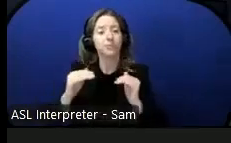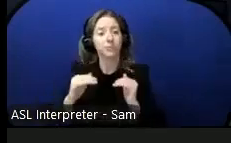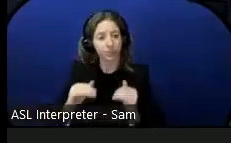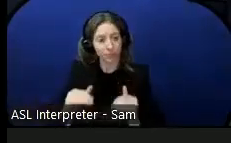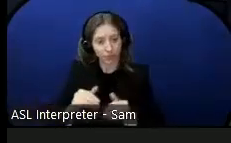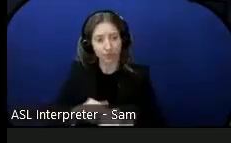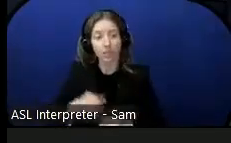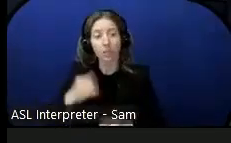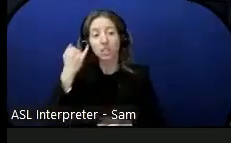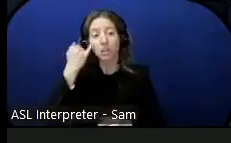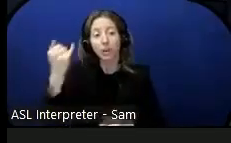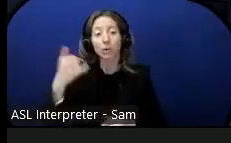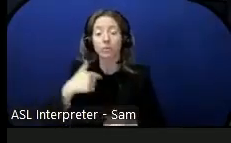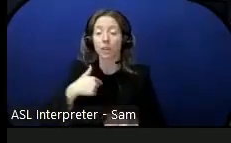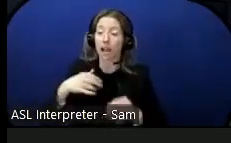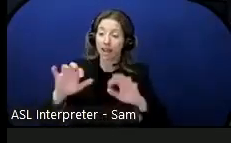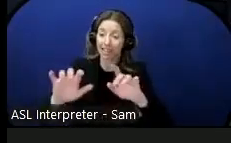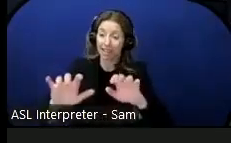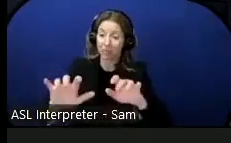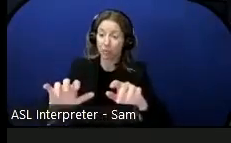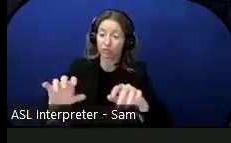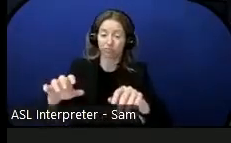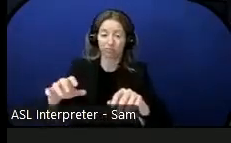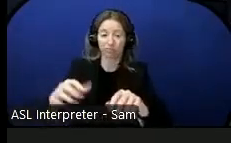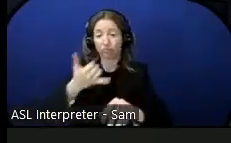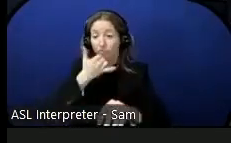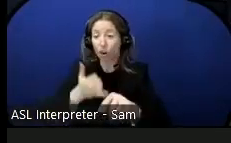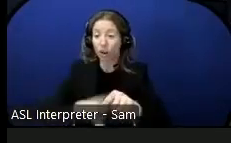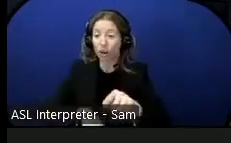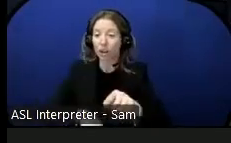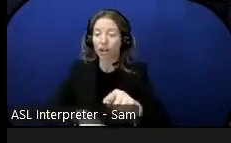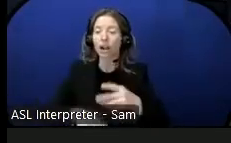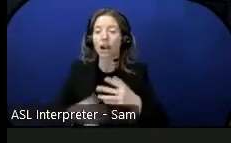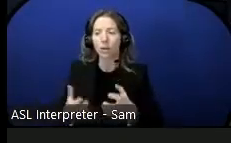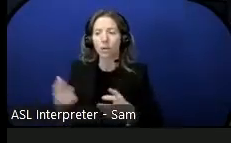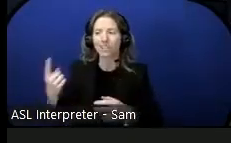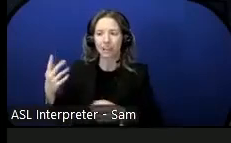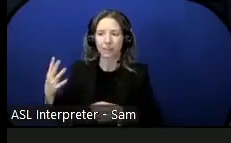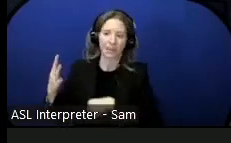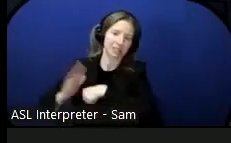I want either a client-side checker that flags immediately, "Hey, that email was in the wrong format,